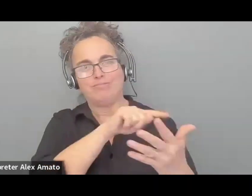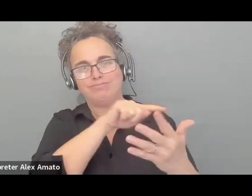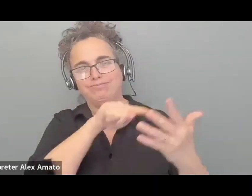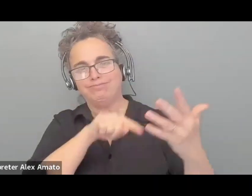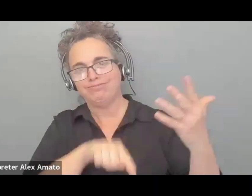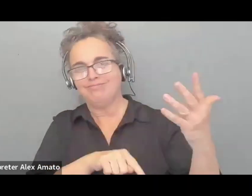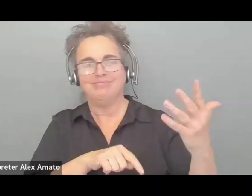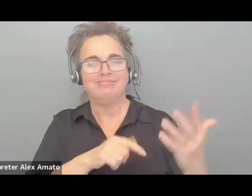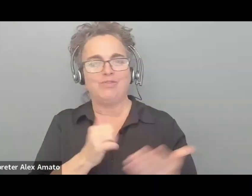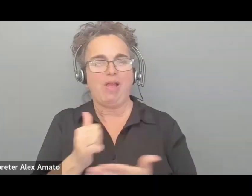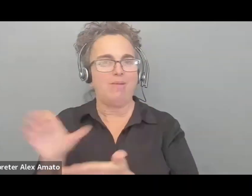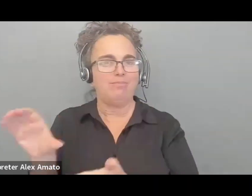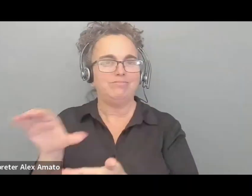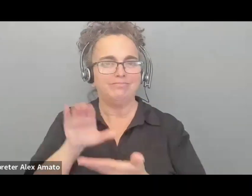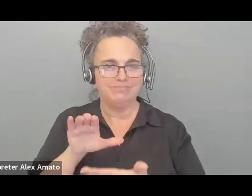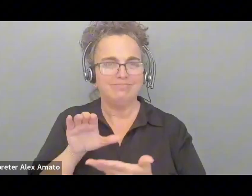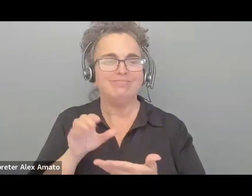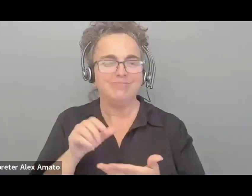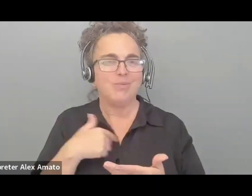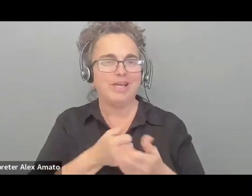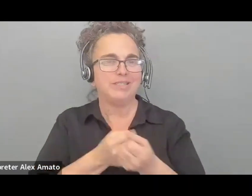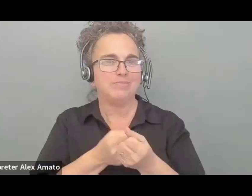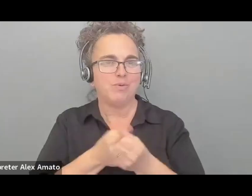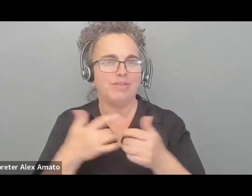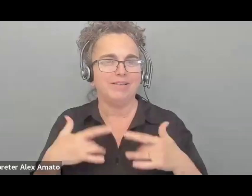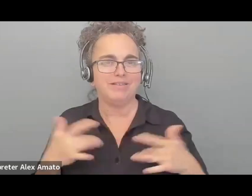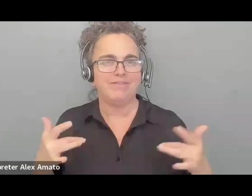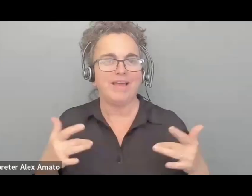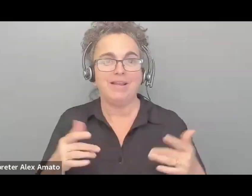today. I'm going to stop sharing my screen